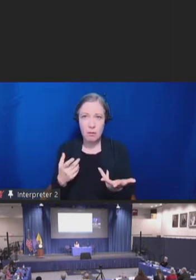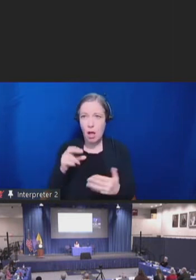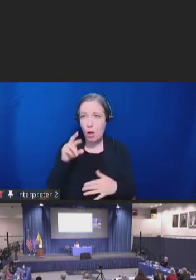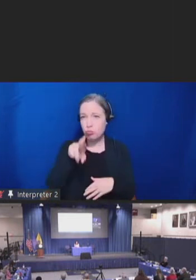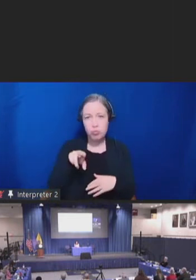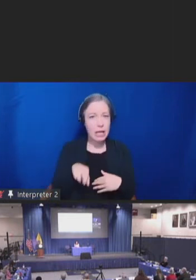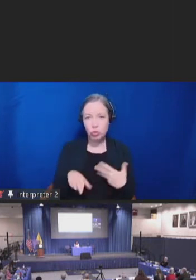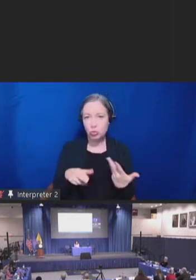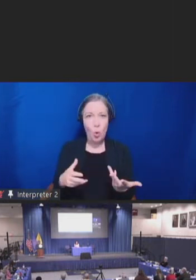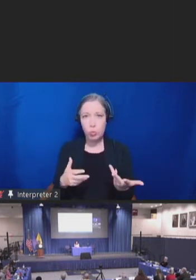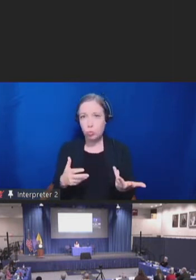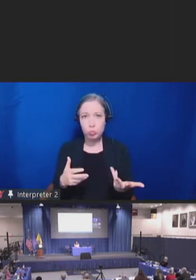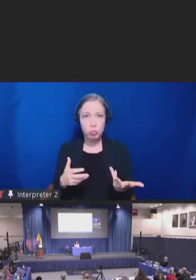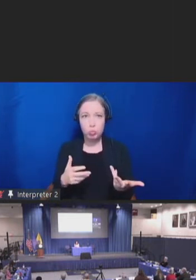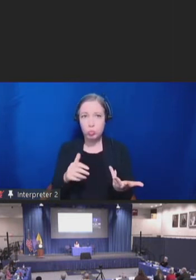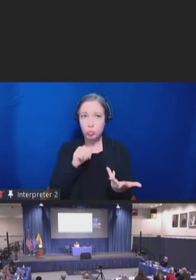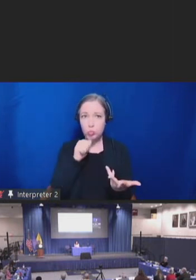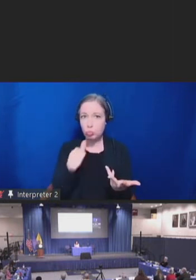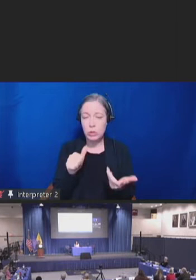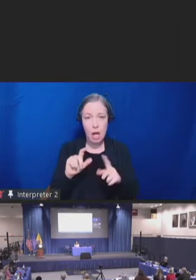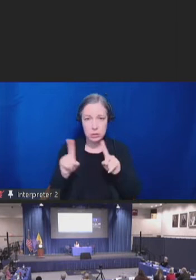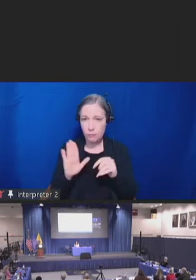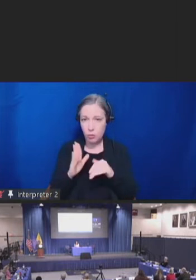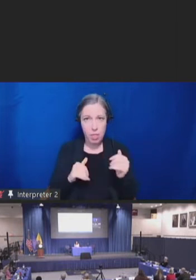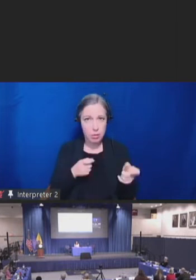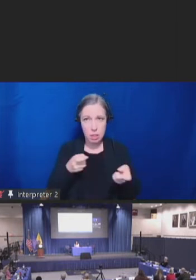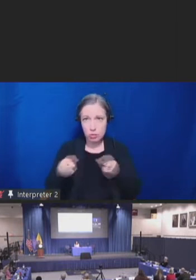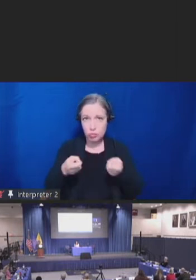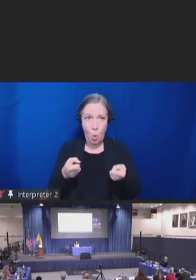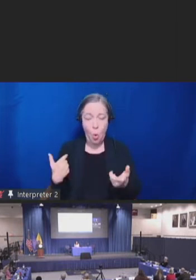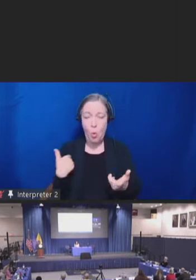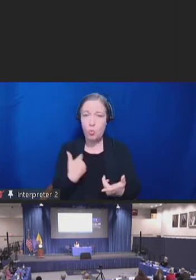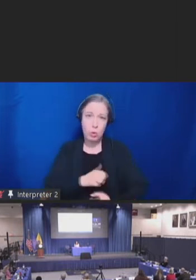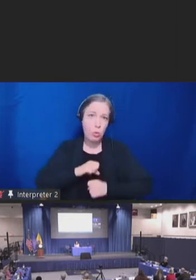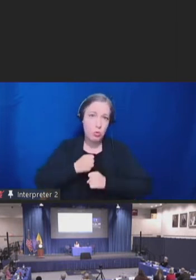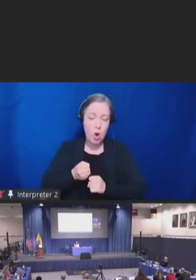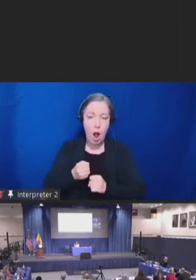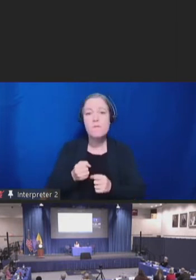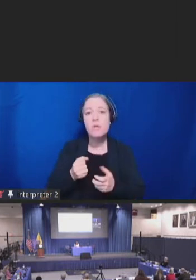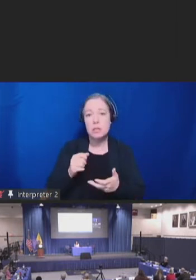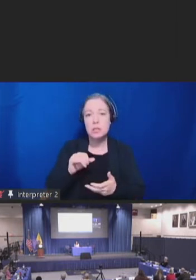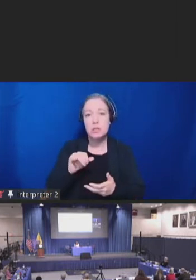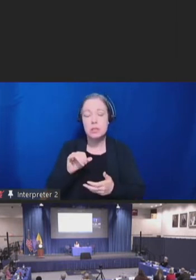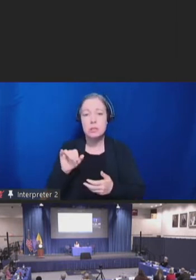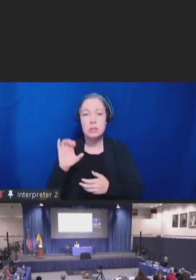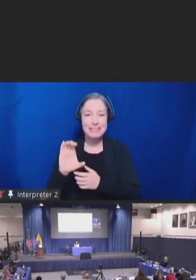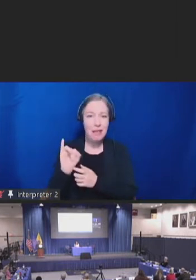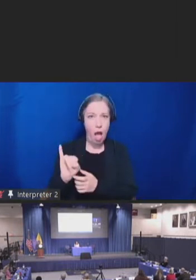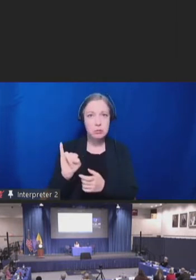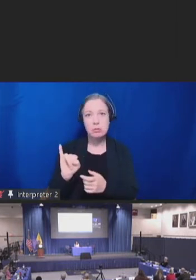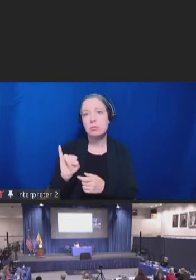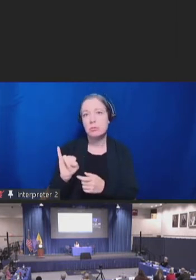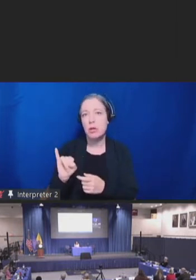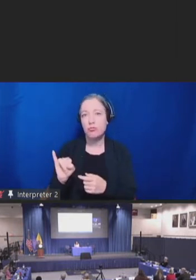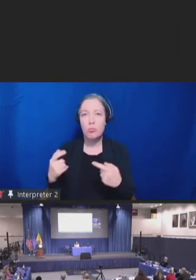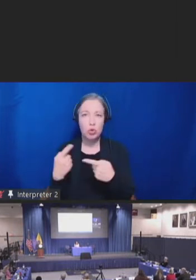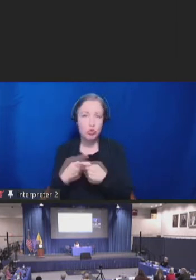with a match odd ratio of 0.94, confidence intervals with cross -- which cross 1. So, not significant.